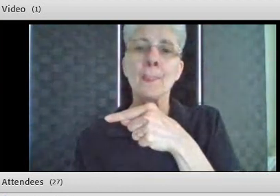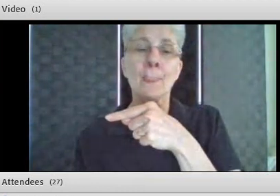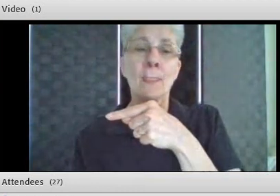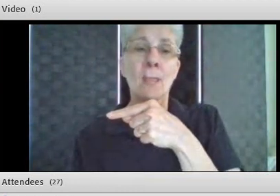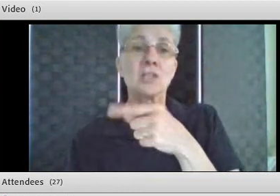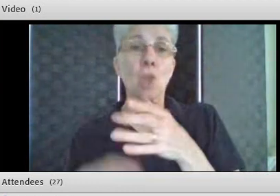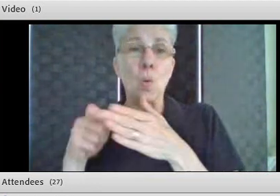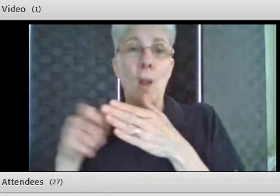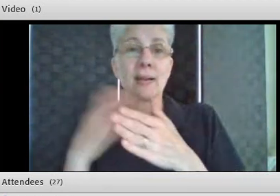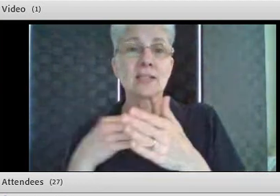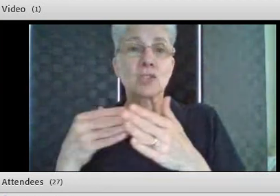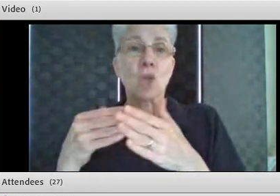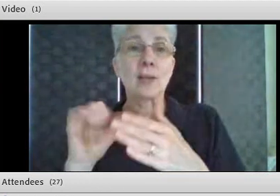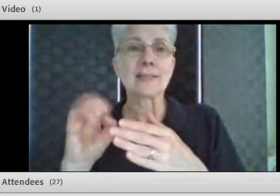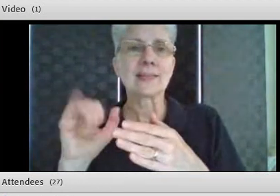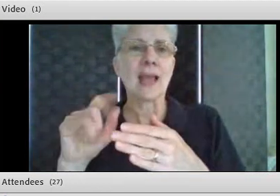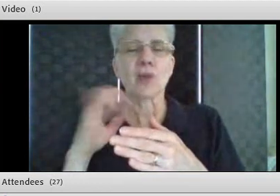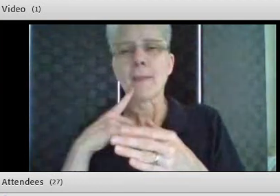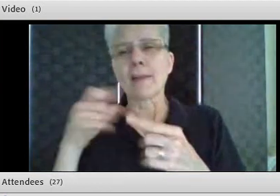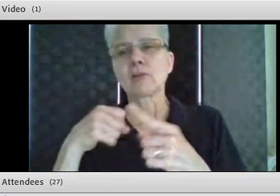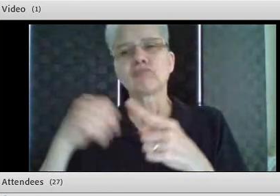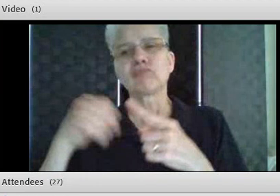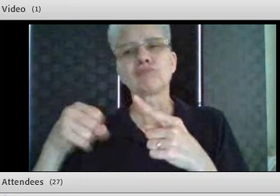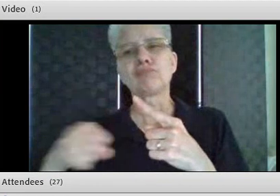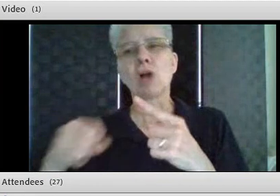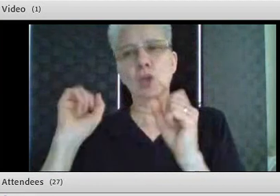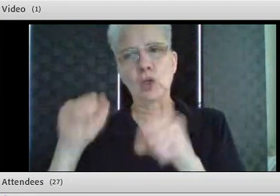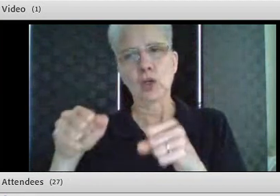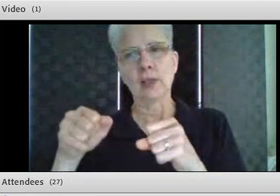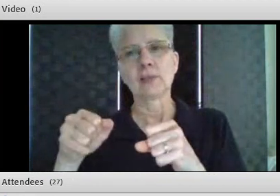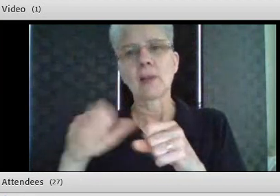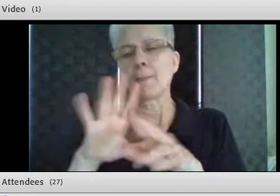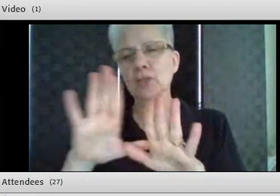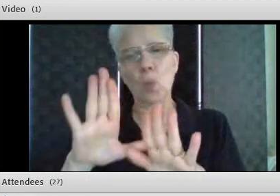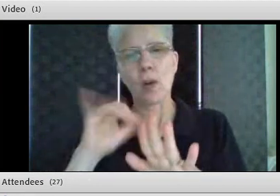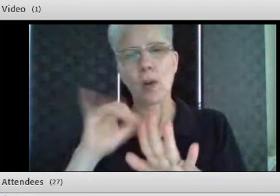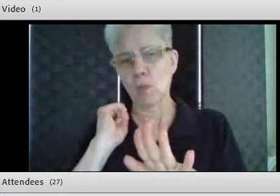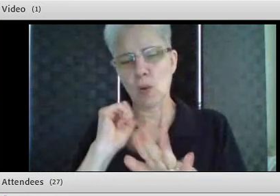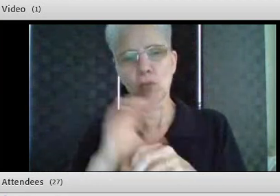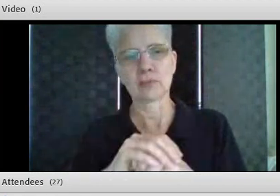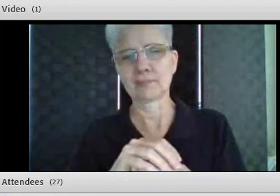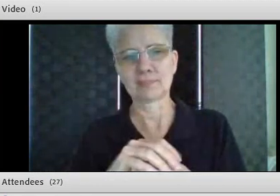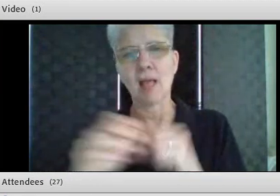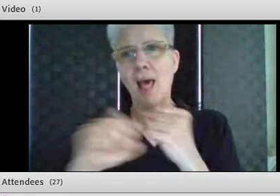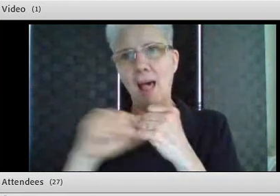and a lot of wonderful tools. Hilary: So writing a song in Soundtrap,